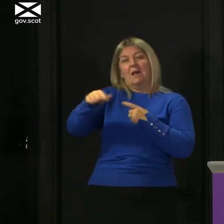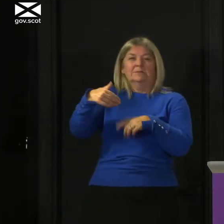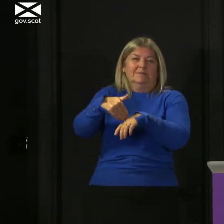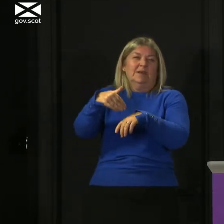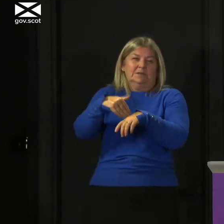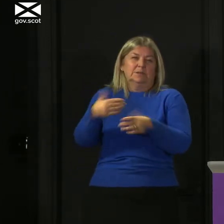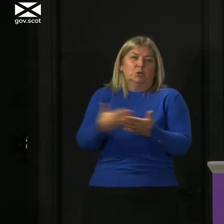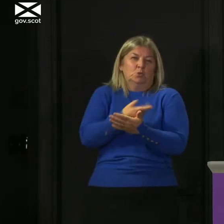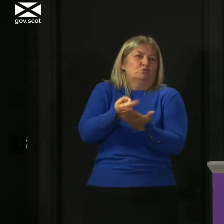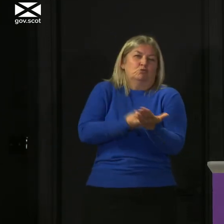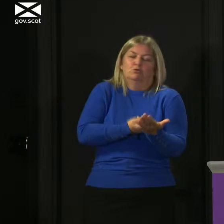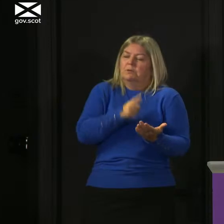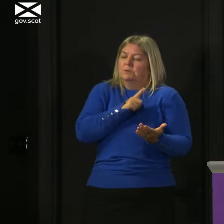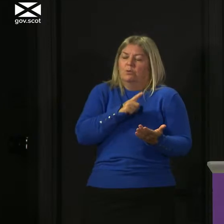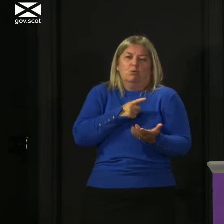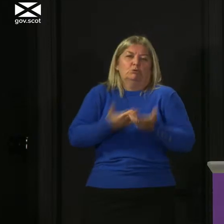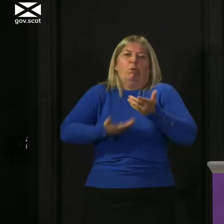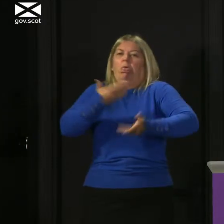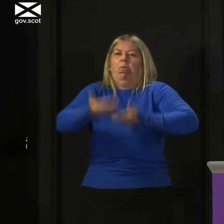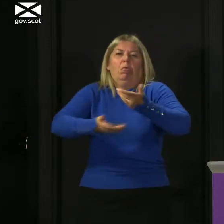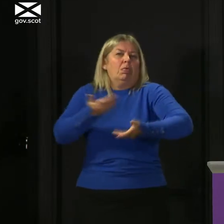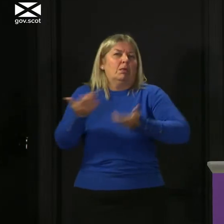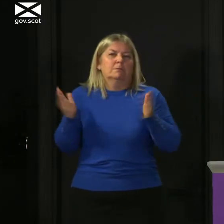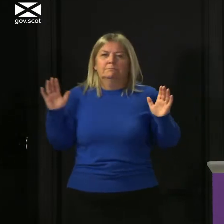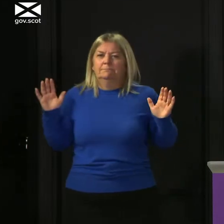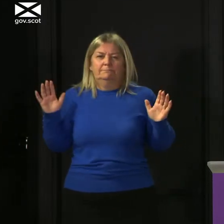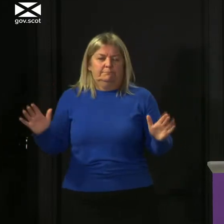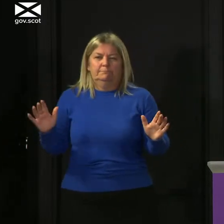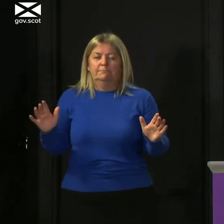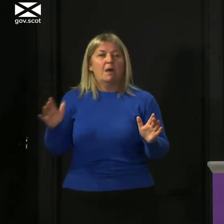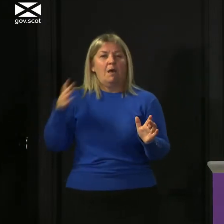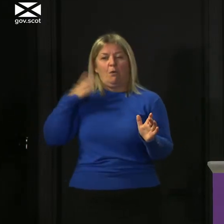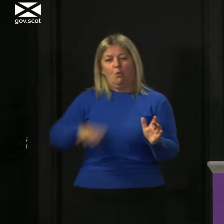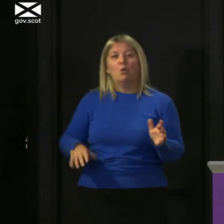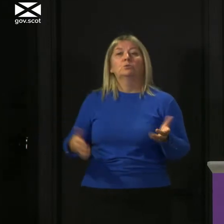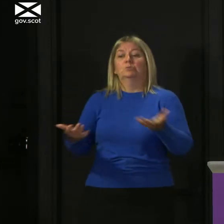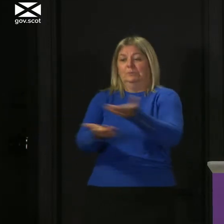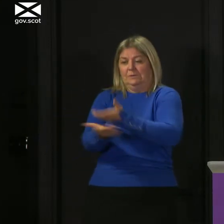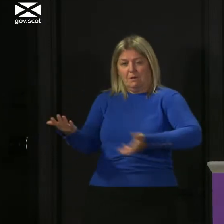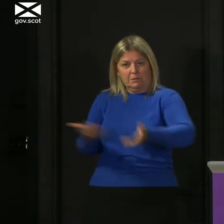nature. But I don't want to go further than our decision-making has reached yet. In terms of your